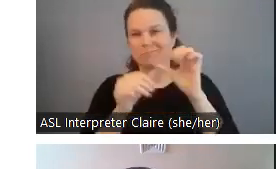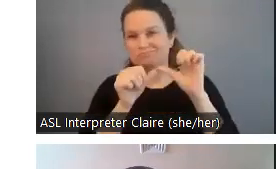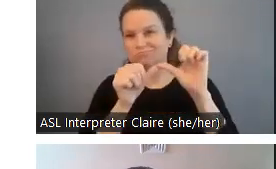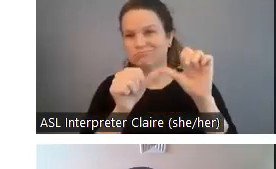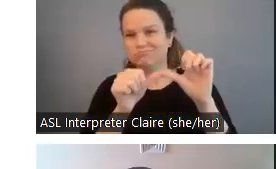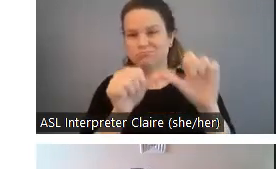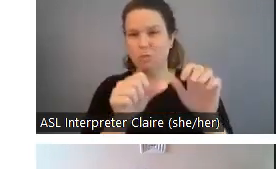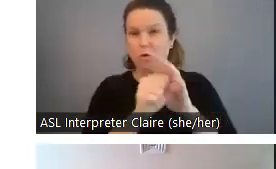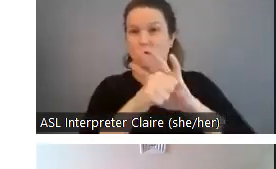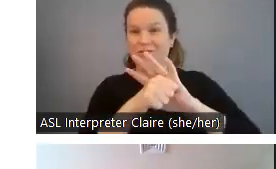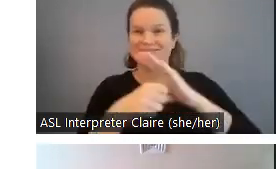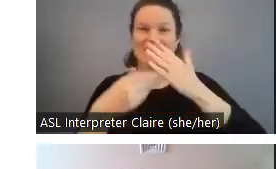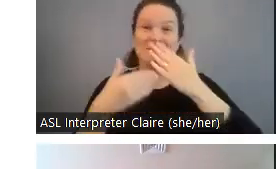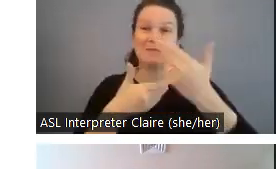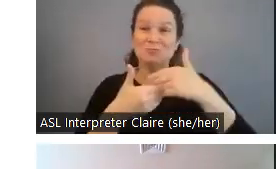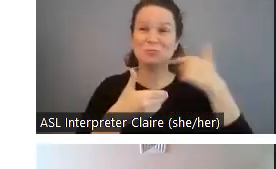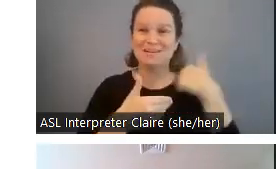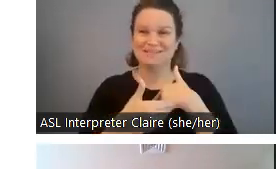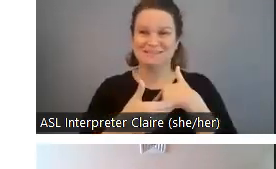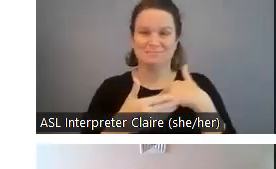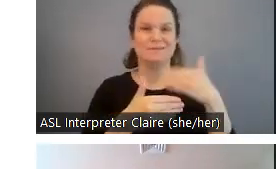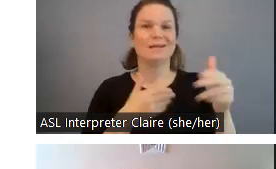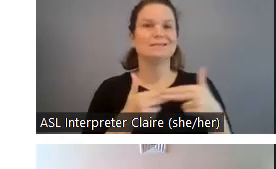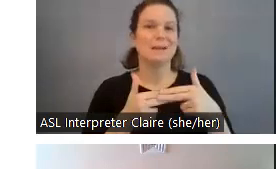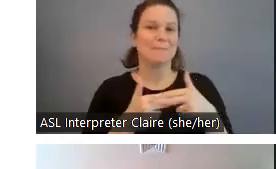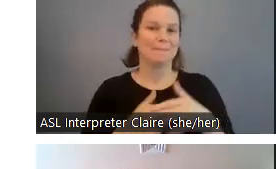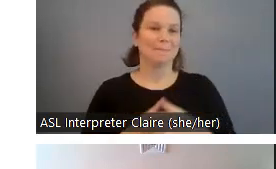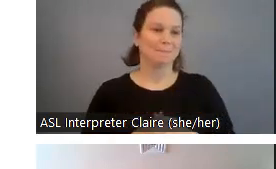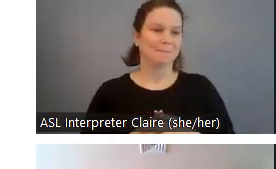for joining us today. Next slide, please.